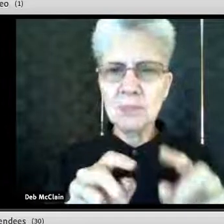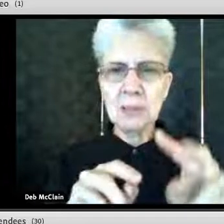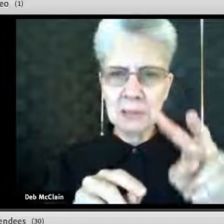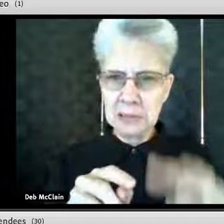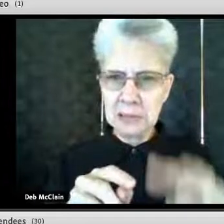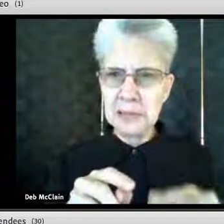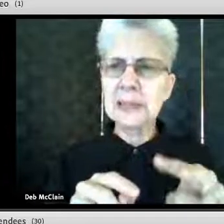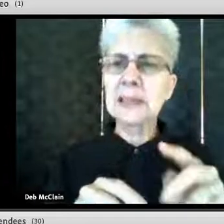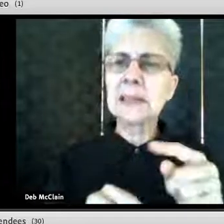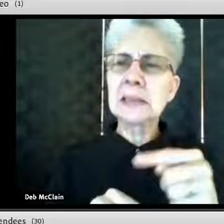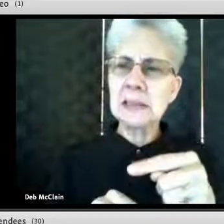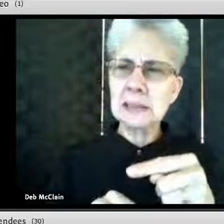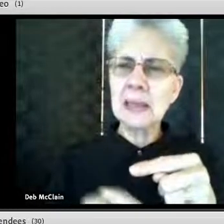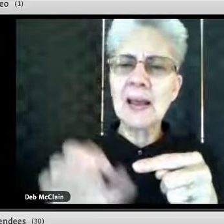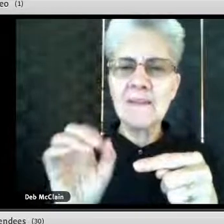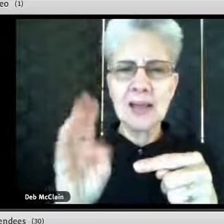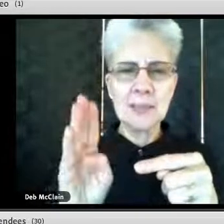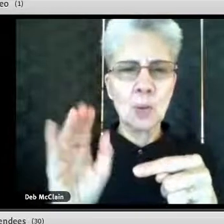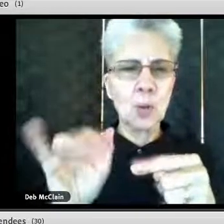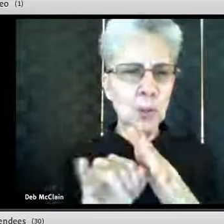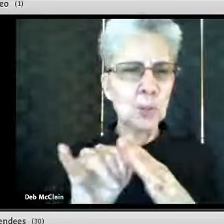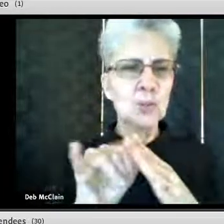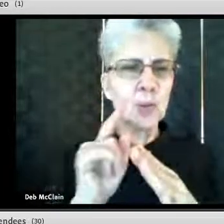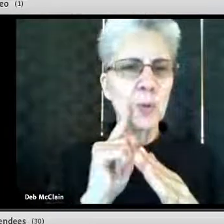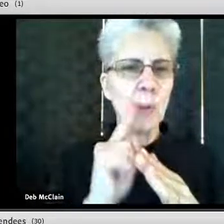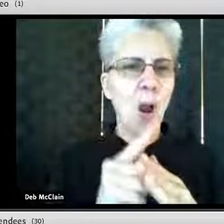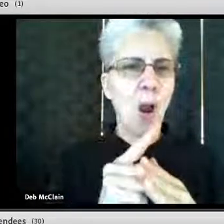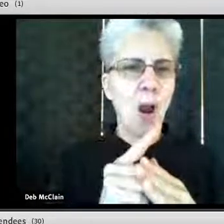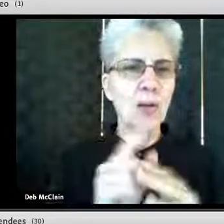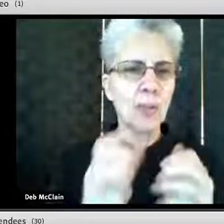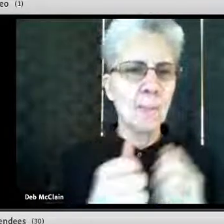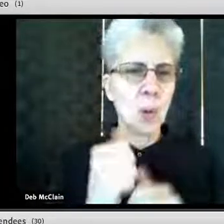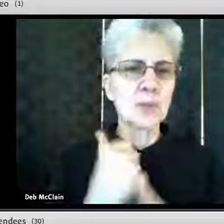you can see Facebook and YouTube are just kind of the densest over there.